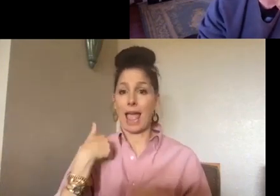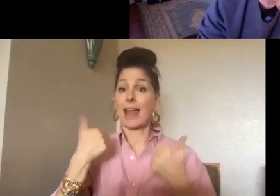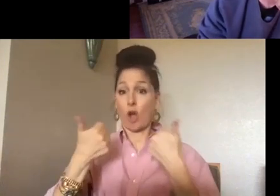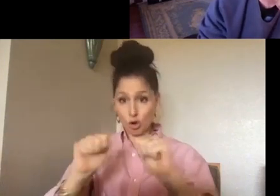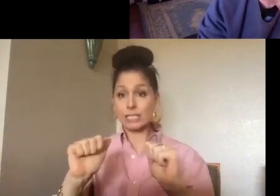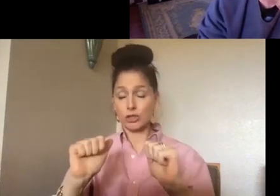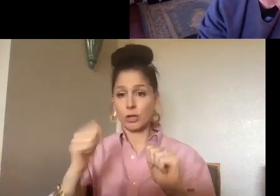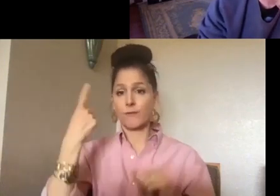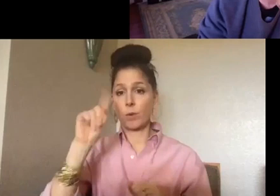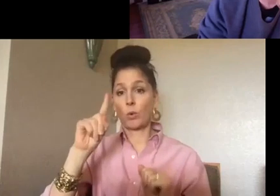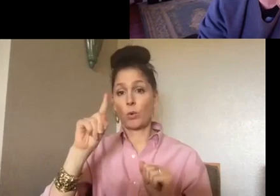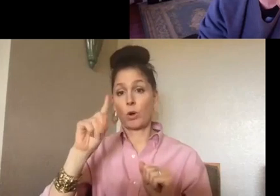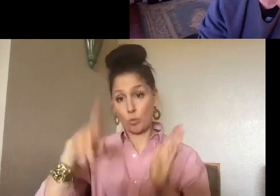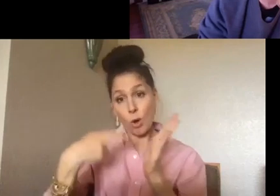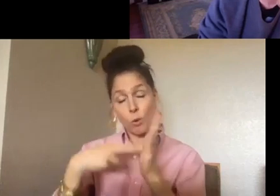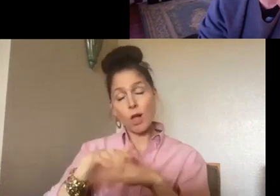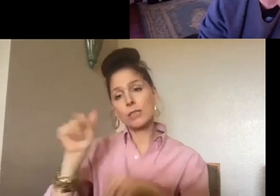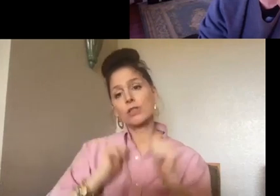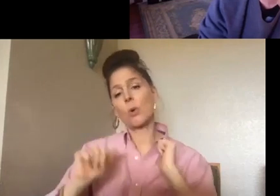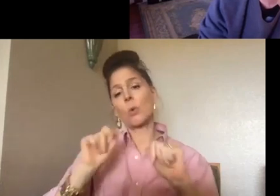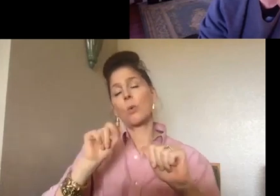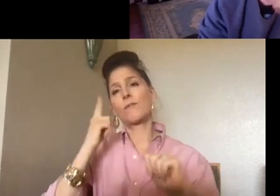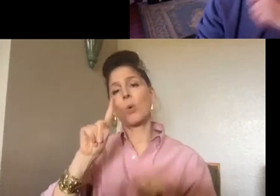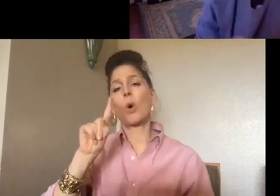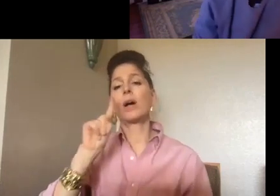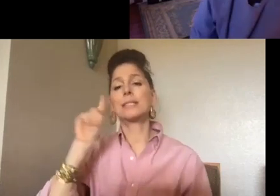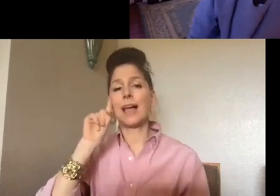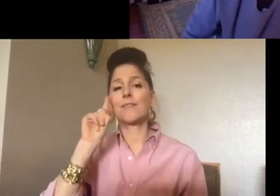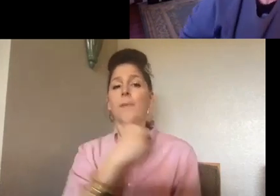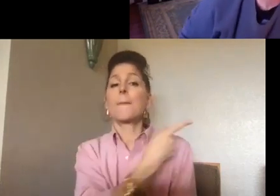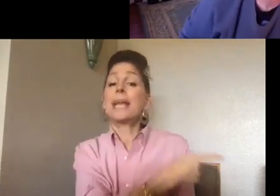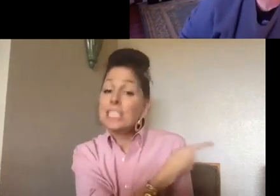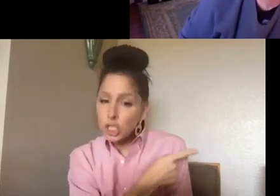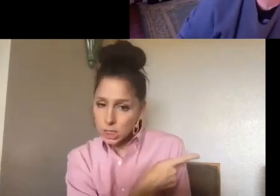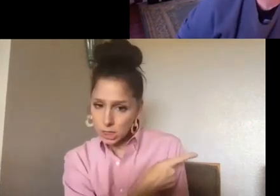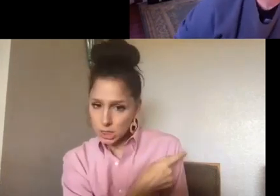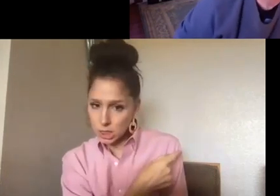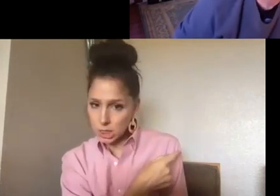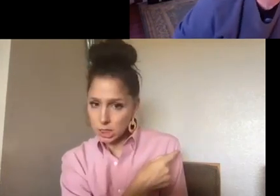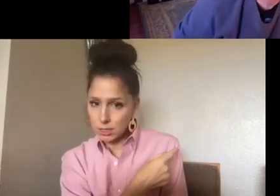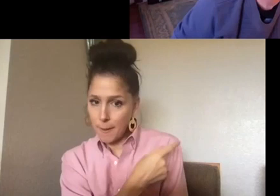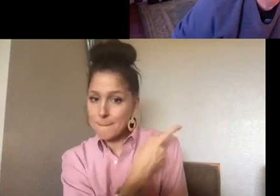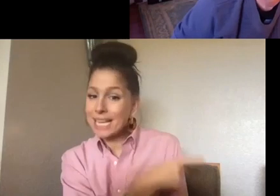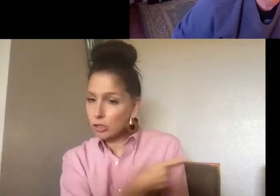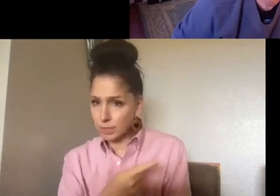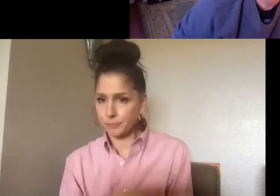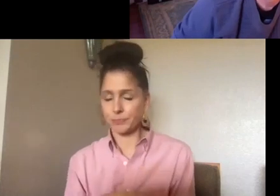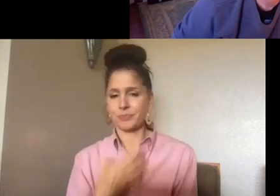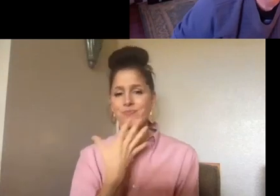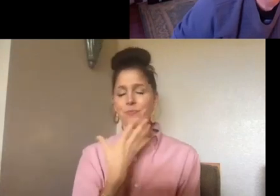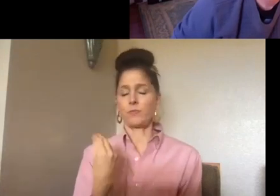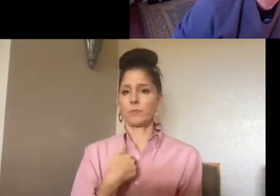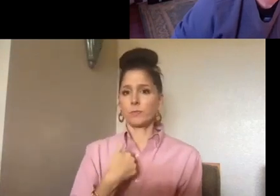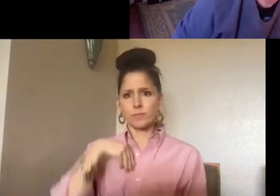ago it was, but I had an audition for a role. It was the role of a deaf patient, a patient.